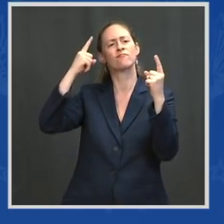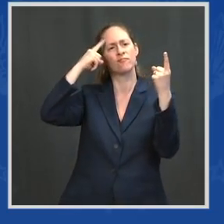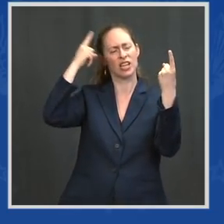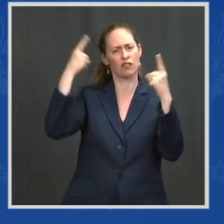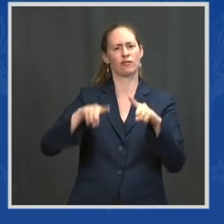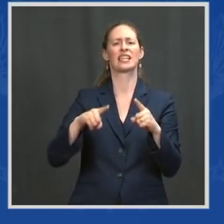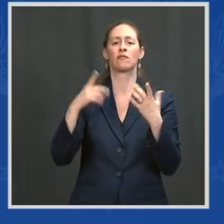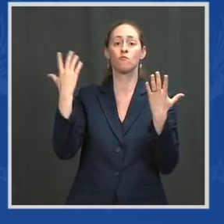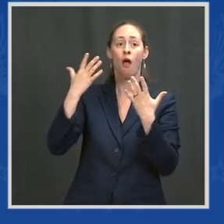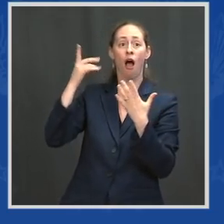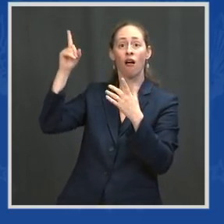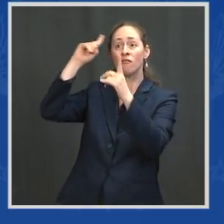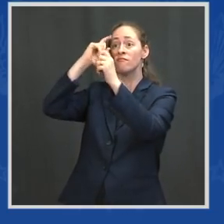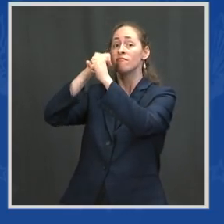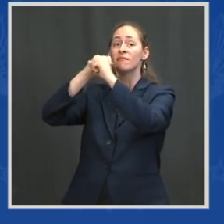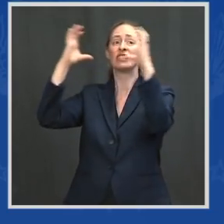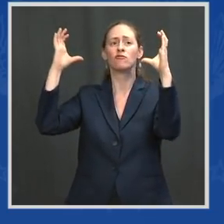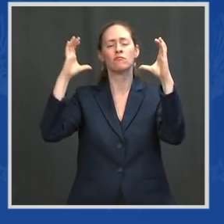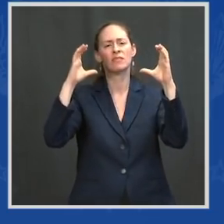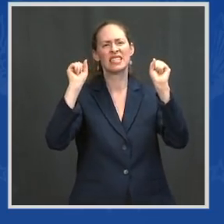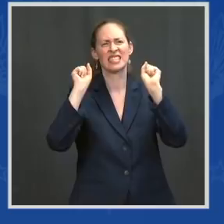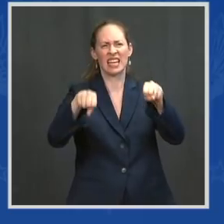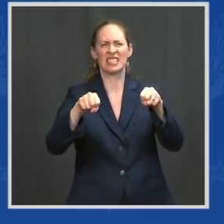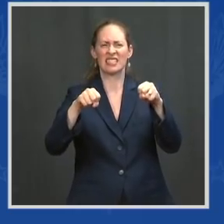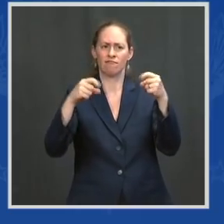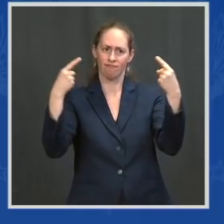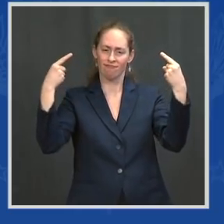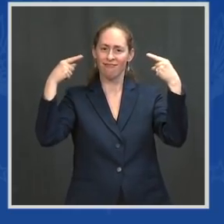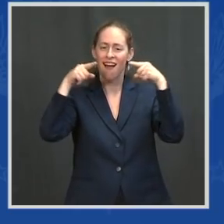And yes, Lake Charles is a great American city.